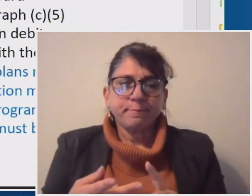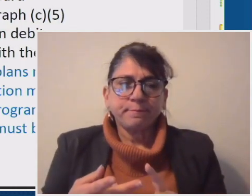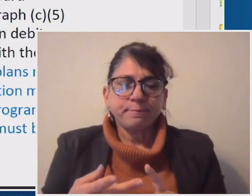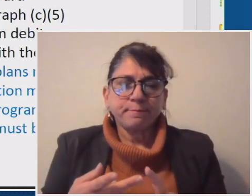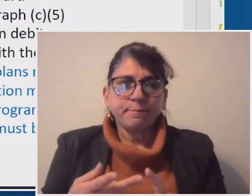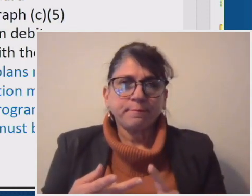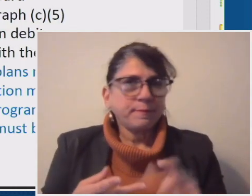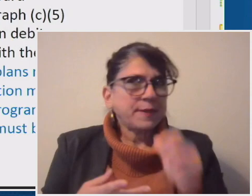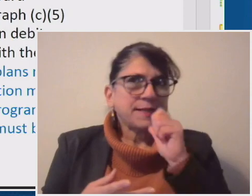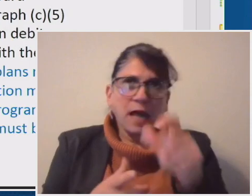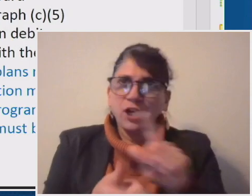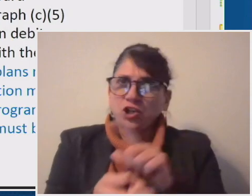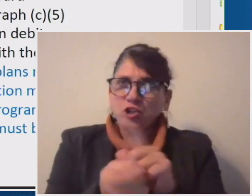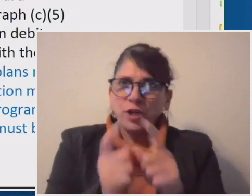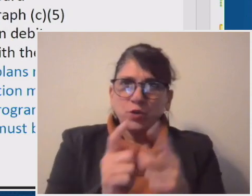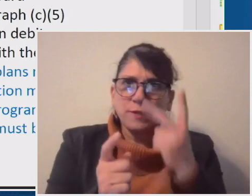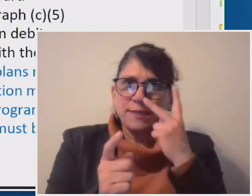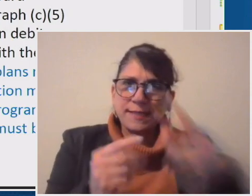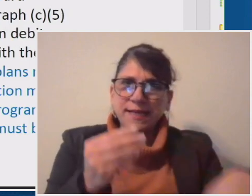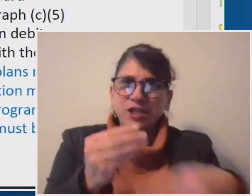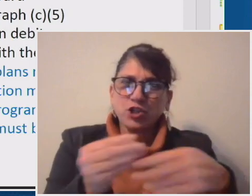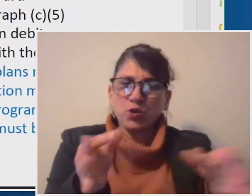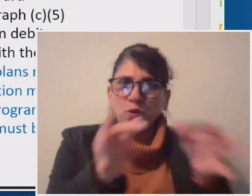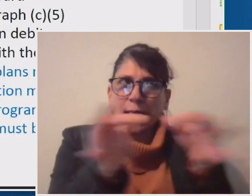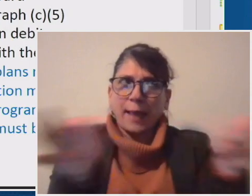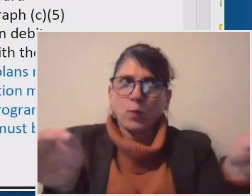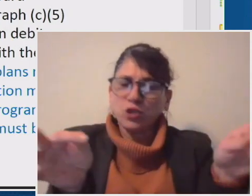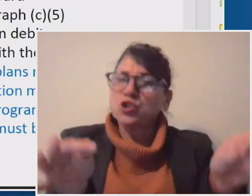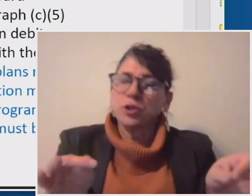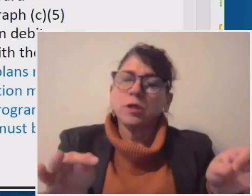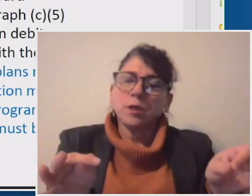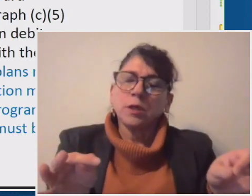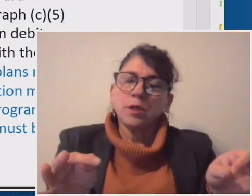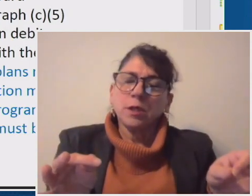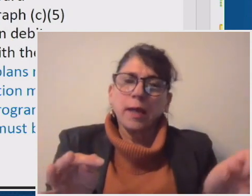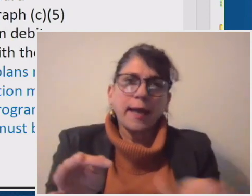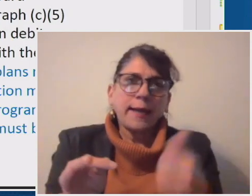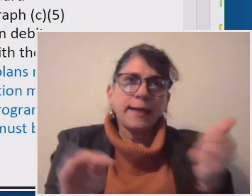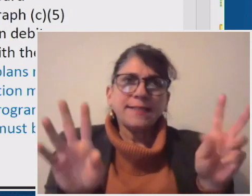Where you see the additional language is where we begin. Any Title IV HEA program